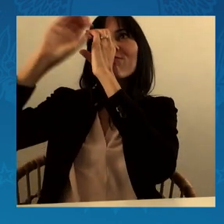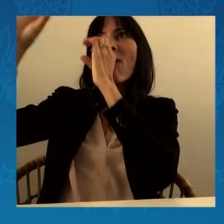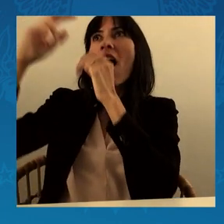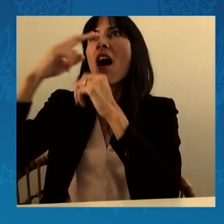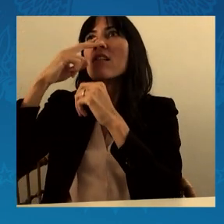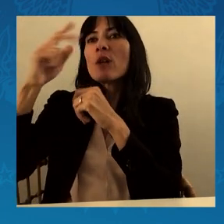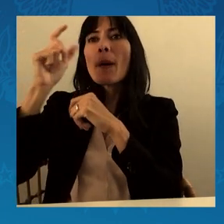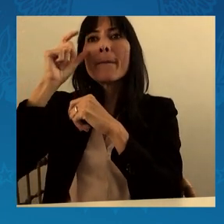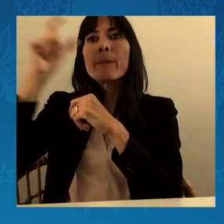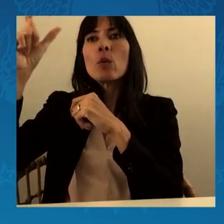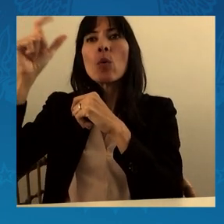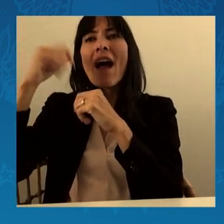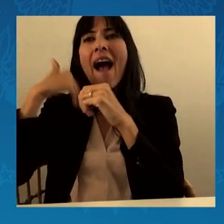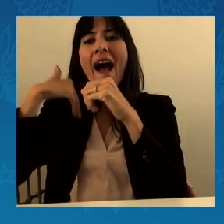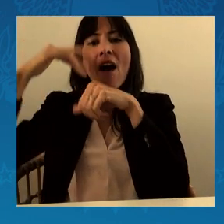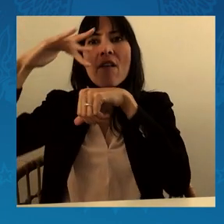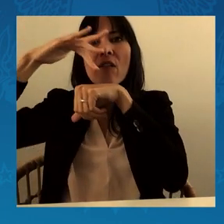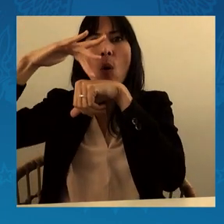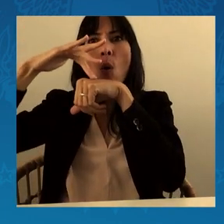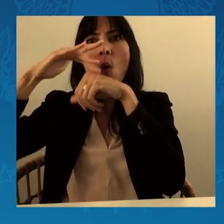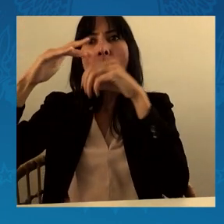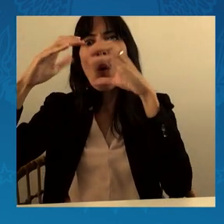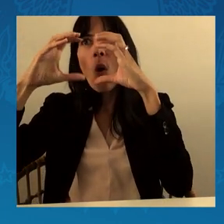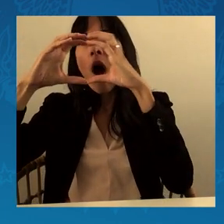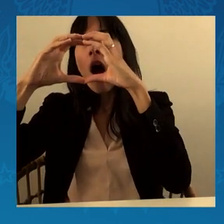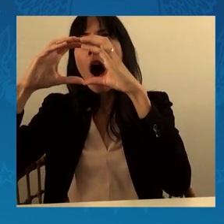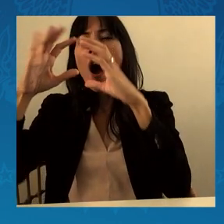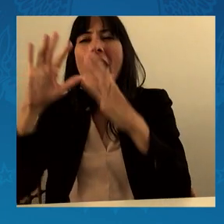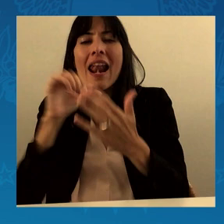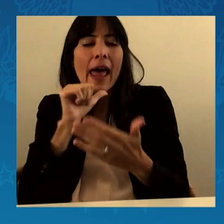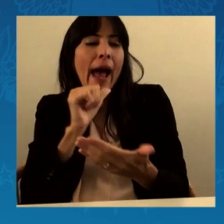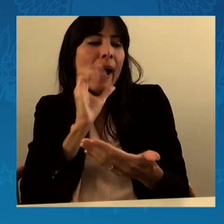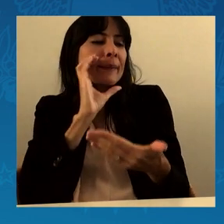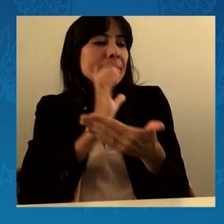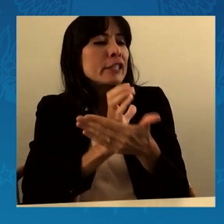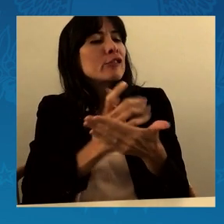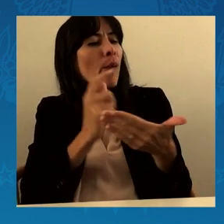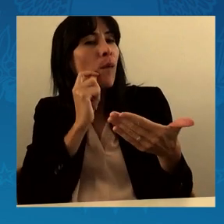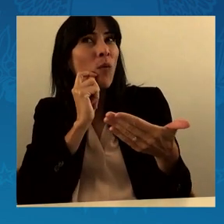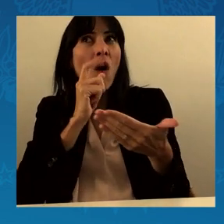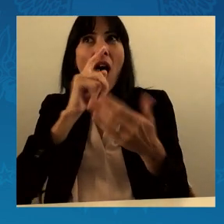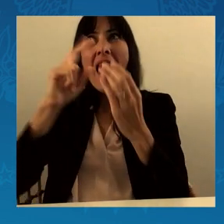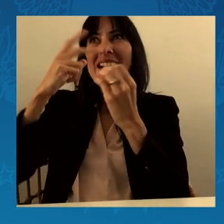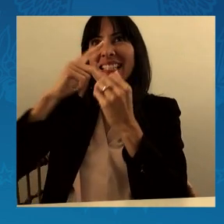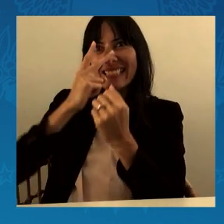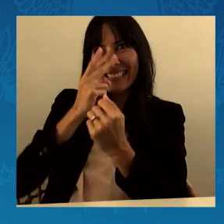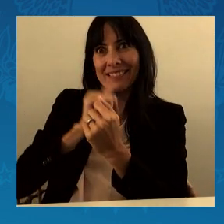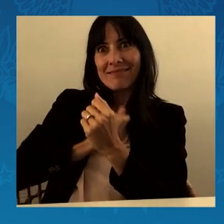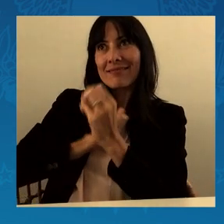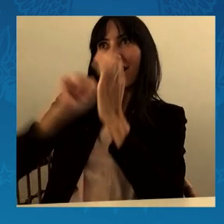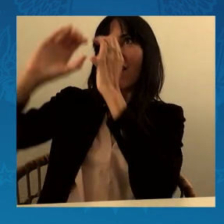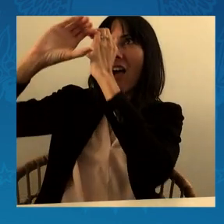with my own eyes like it was a picture. It was through this telescope. But you're so right. You can travel the world